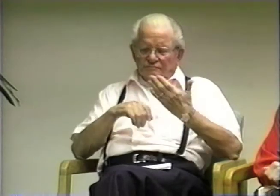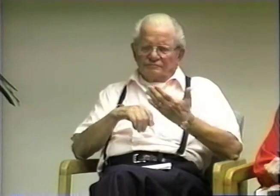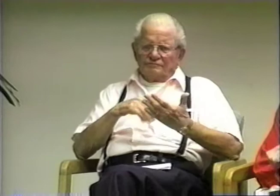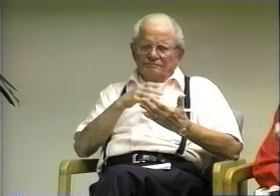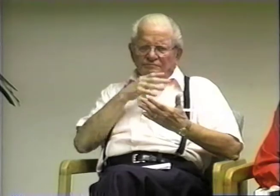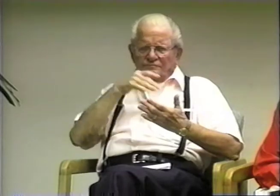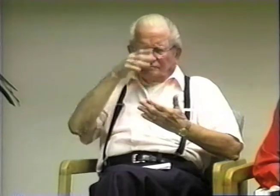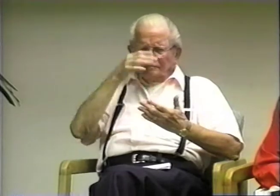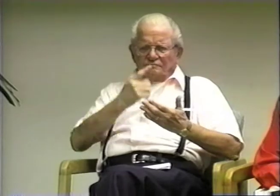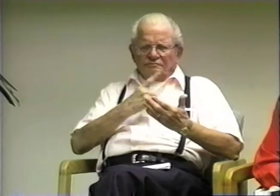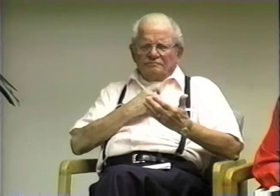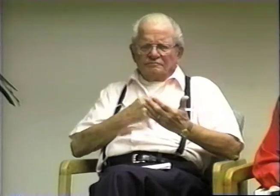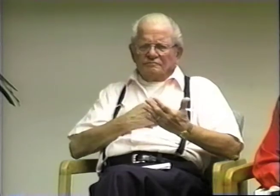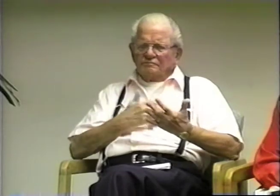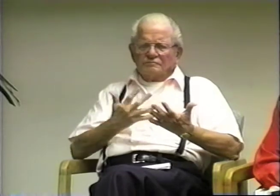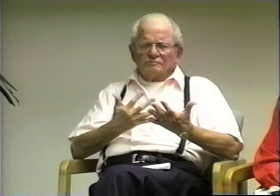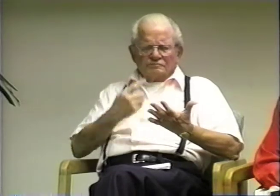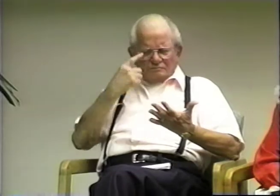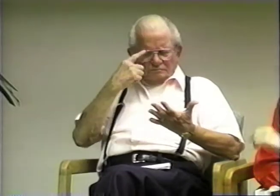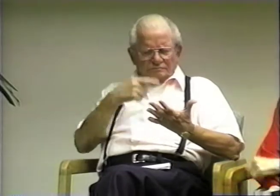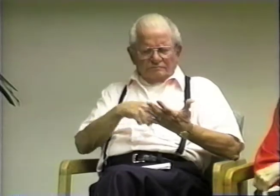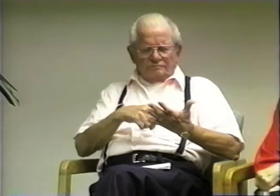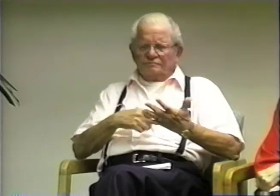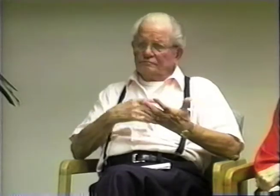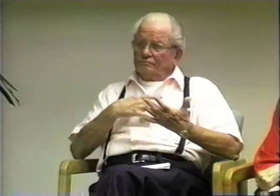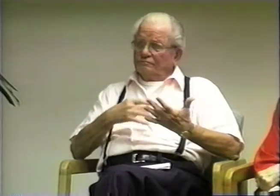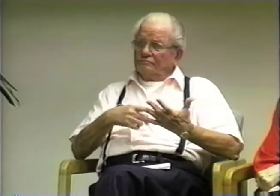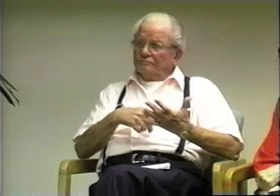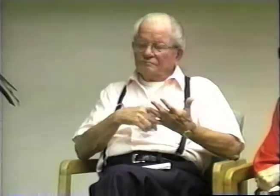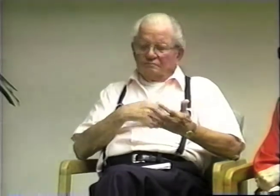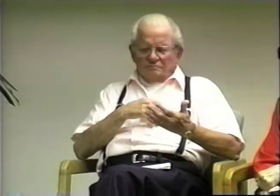My parents asked me what I thought.